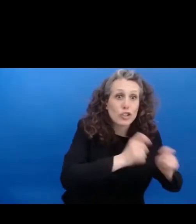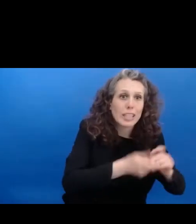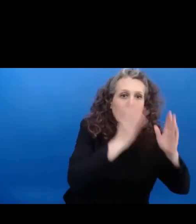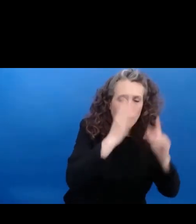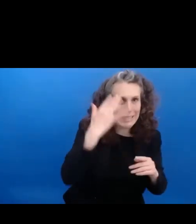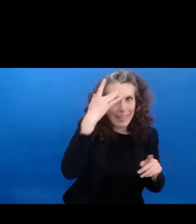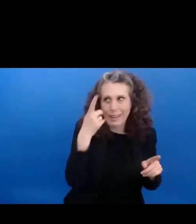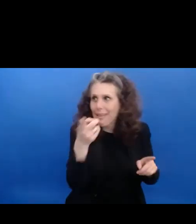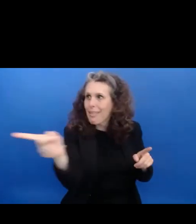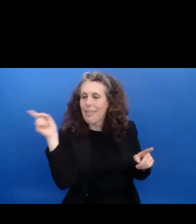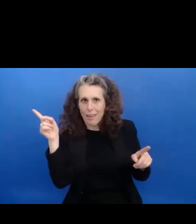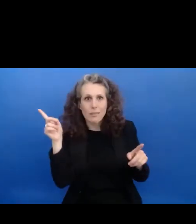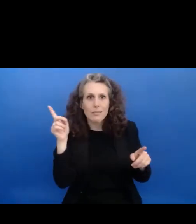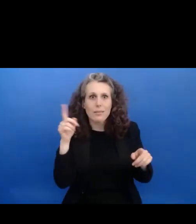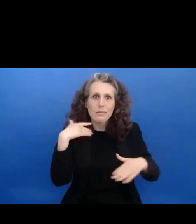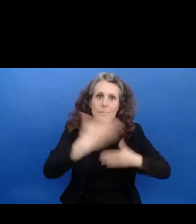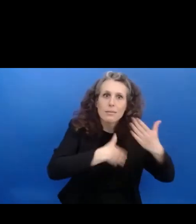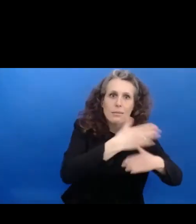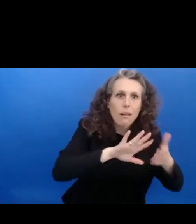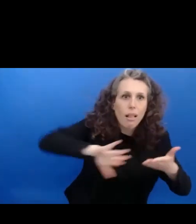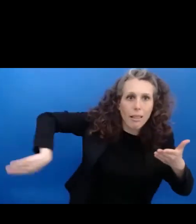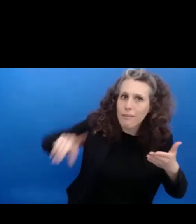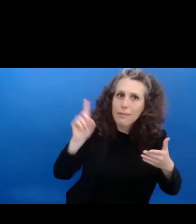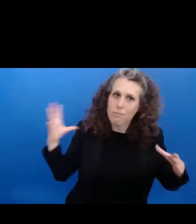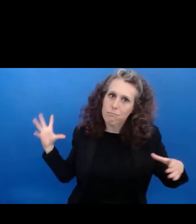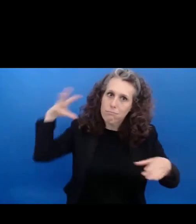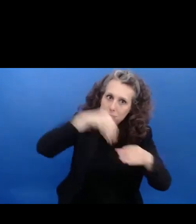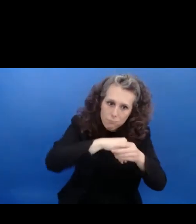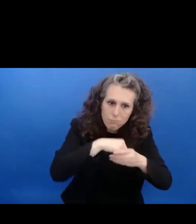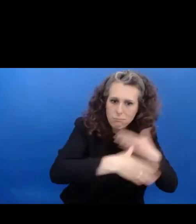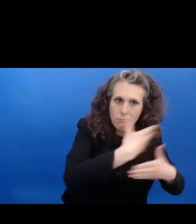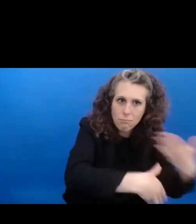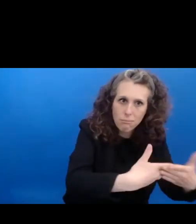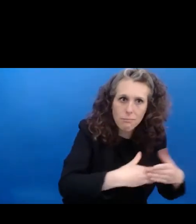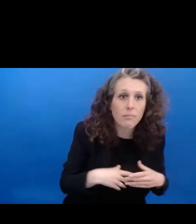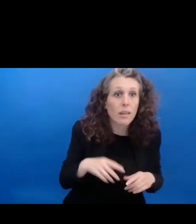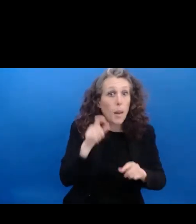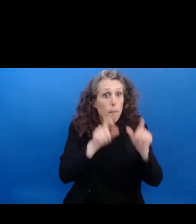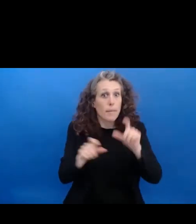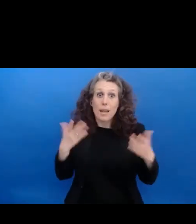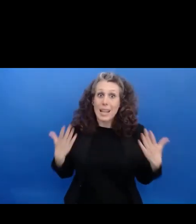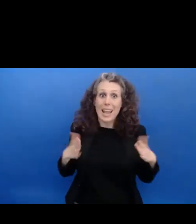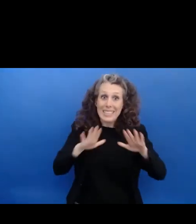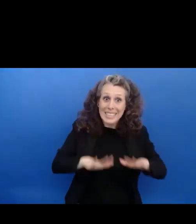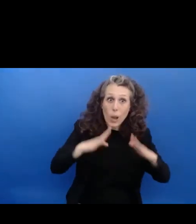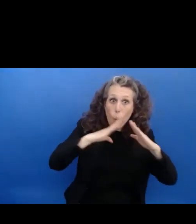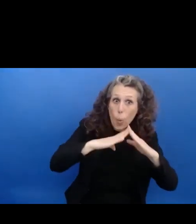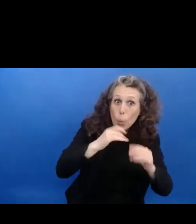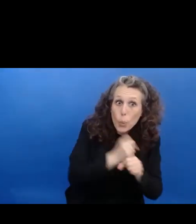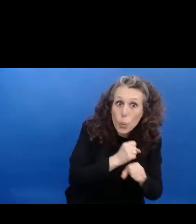by the government in pandemic working from home and working remotely for persons with disabilities